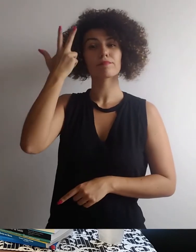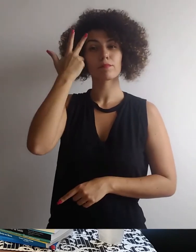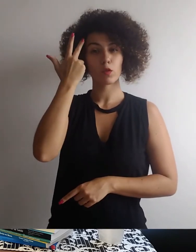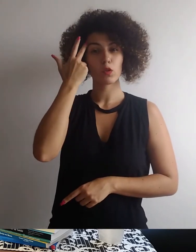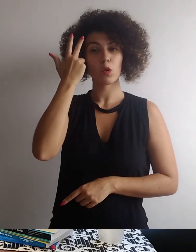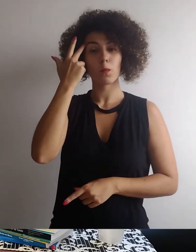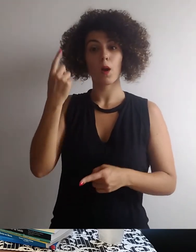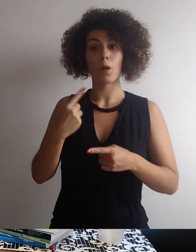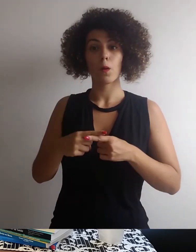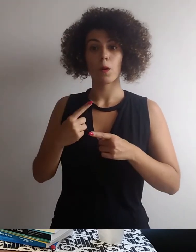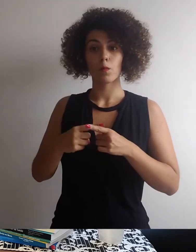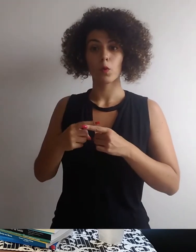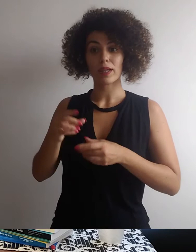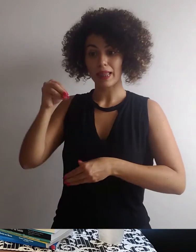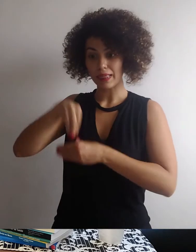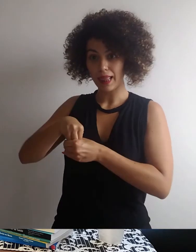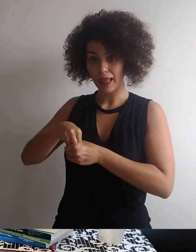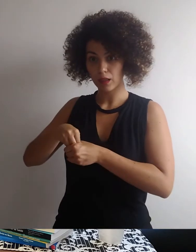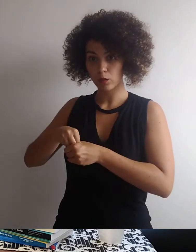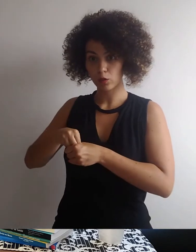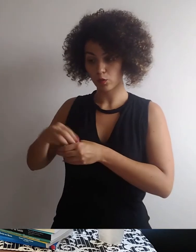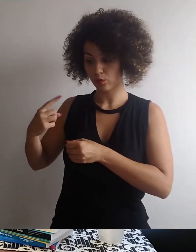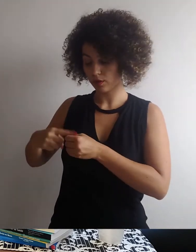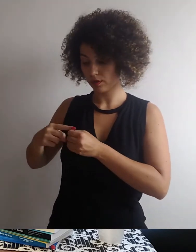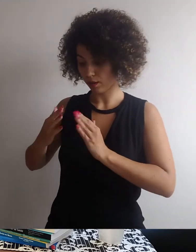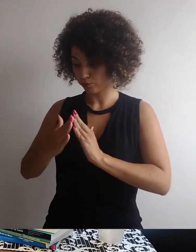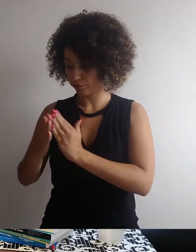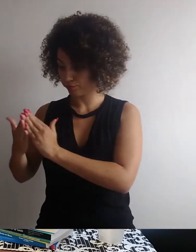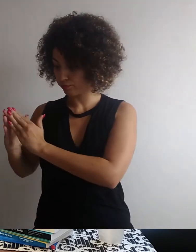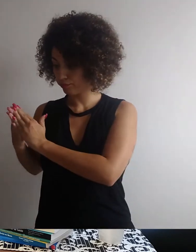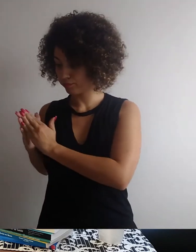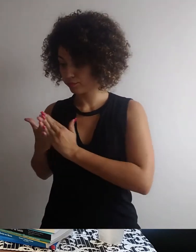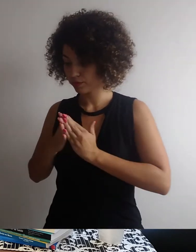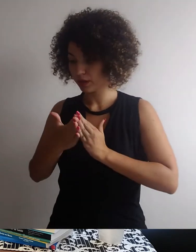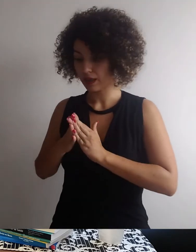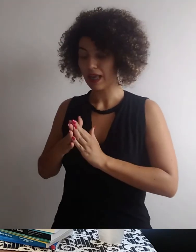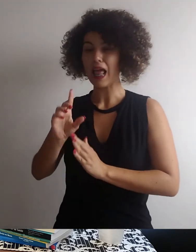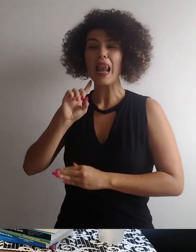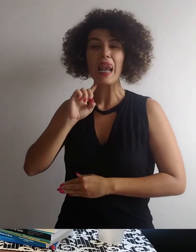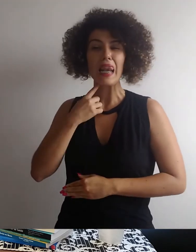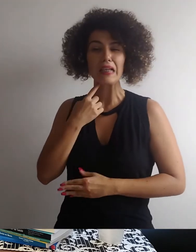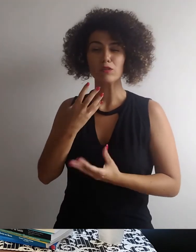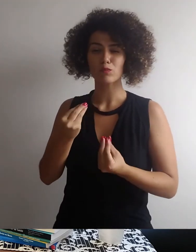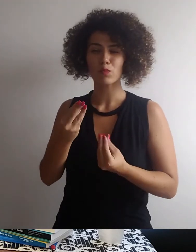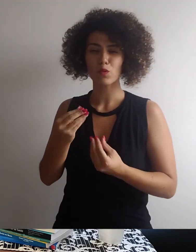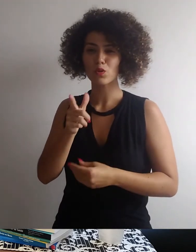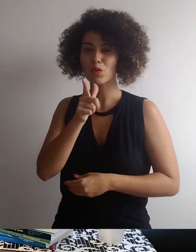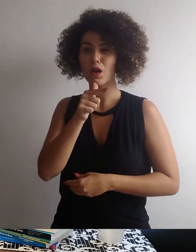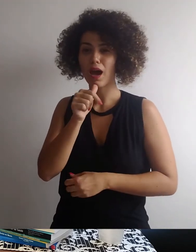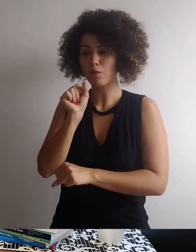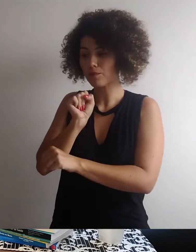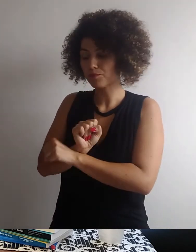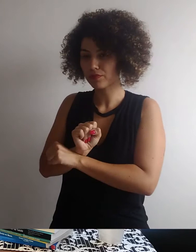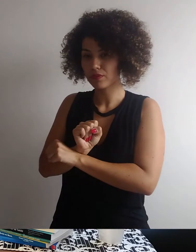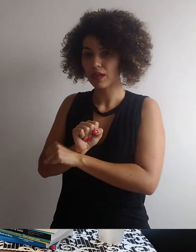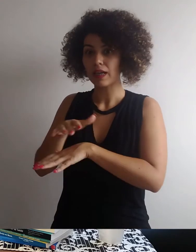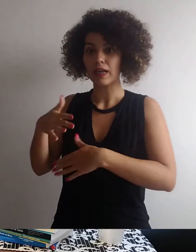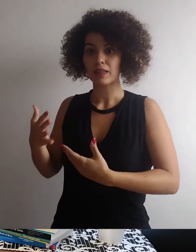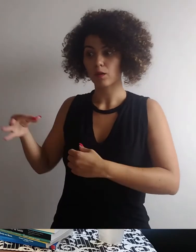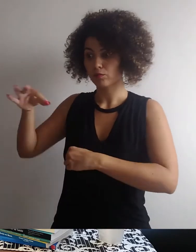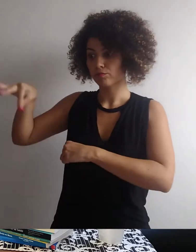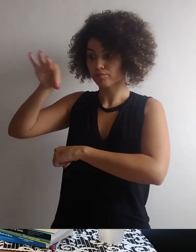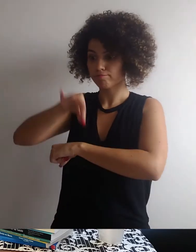of clusters meant that there was a lot of accumulated garbage and stagnant water. Thus, there was a